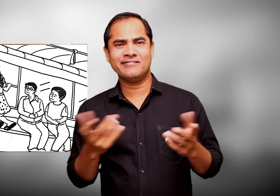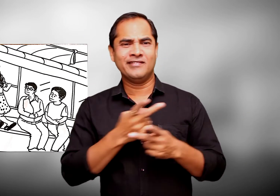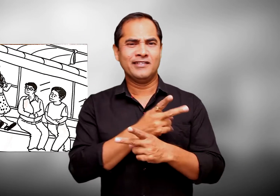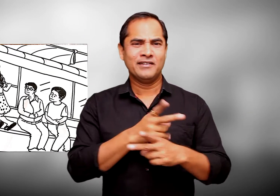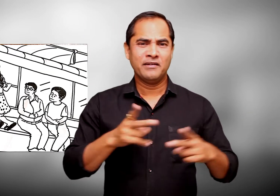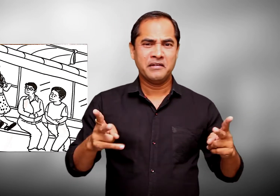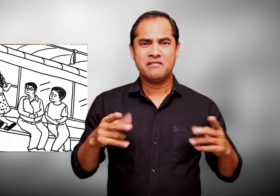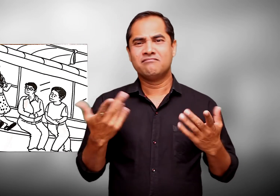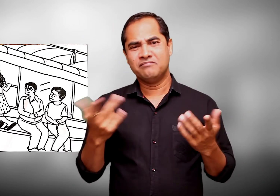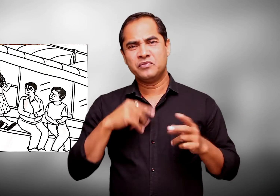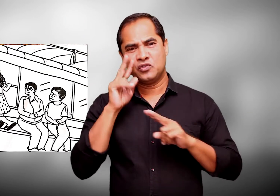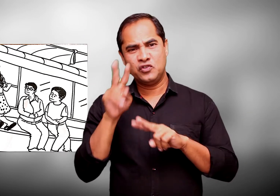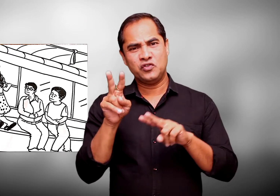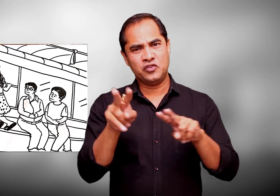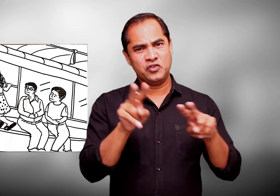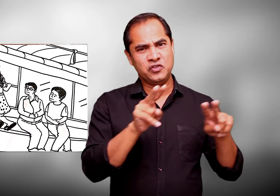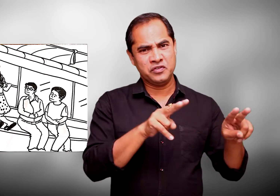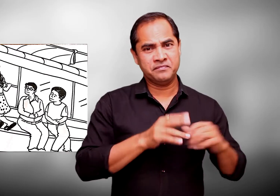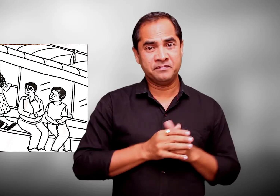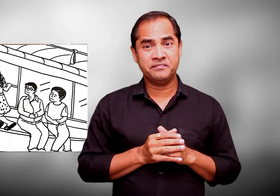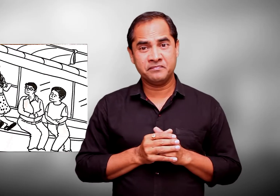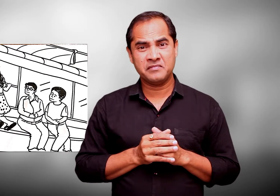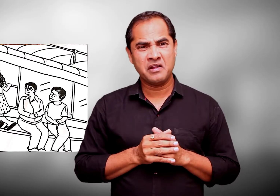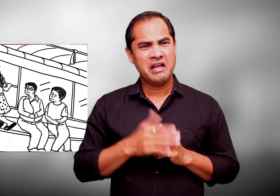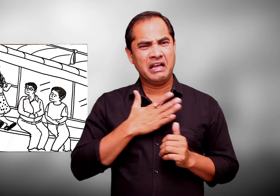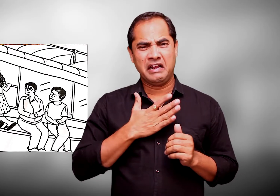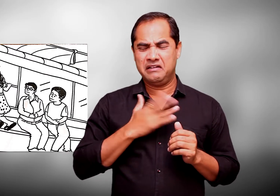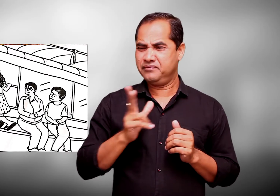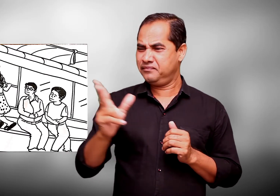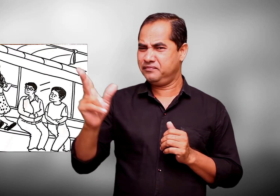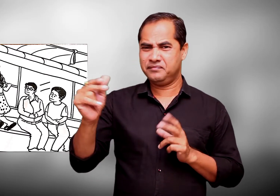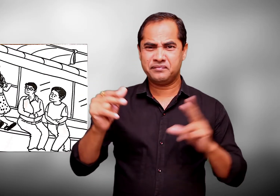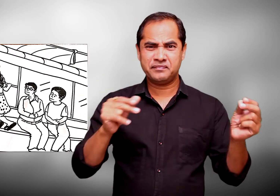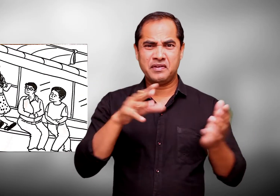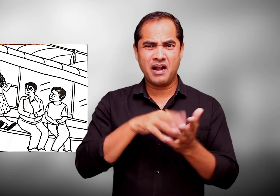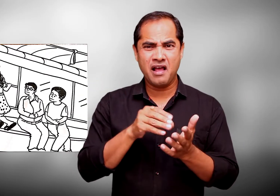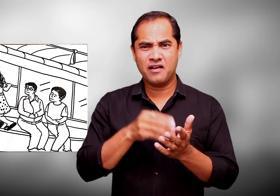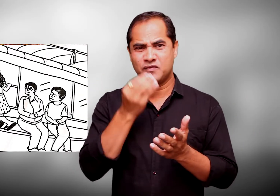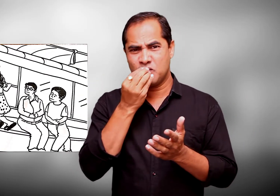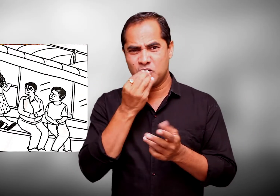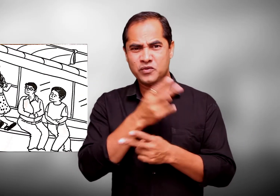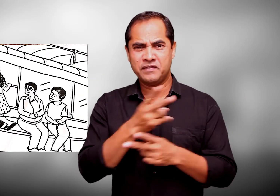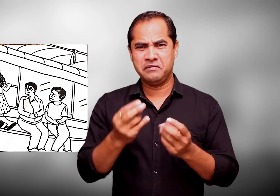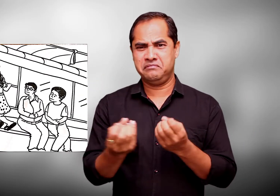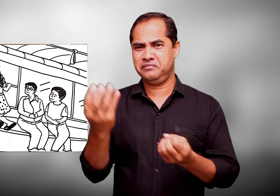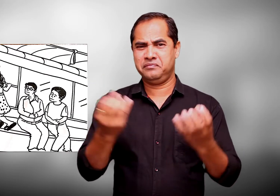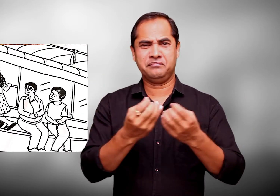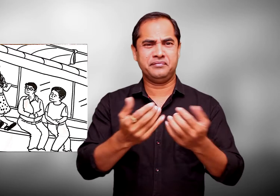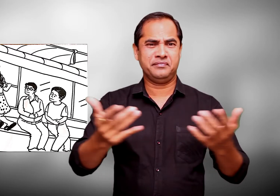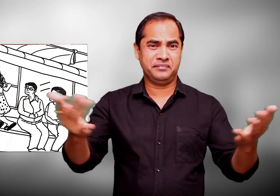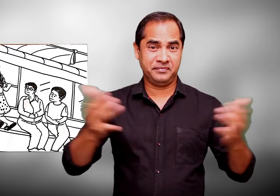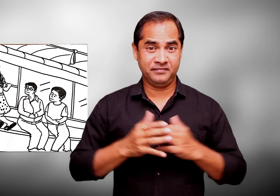blue sky. On the other side, was acres and acres of green fields - green, green as far